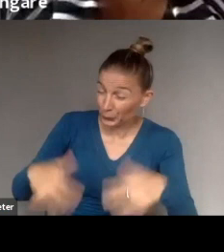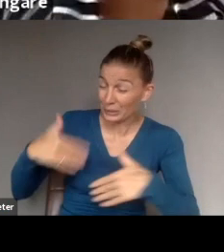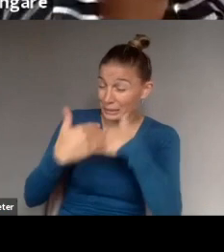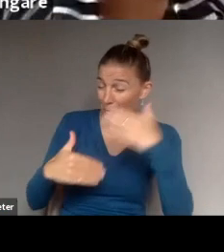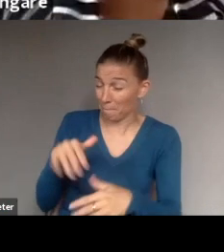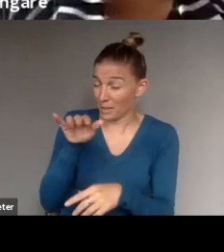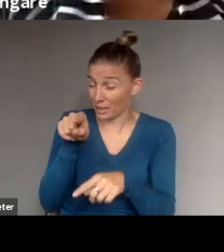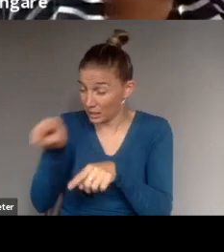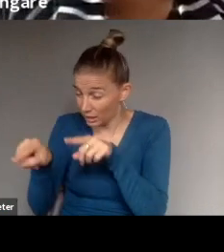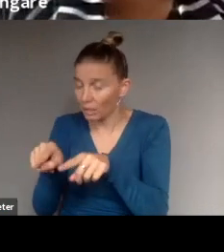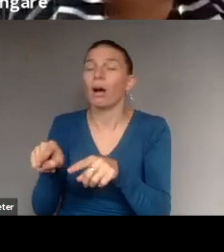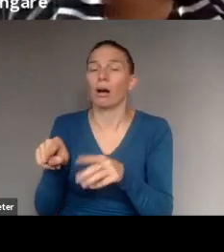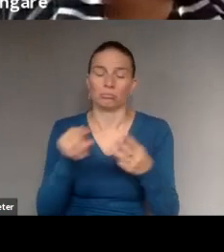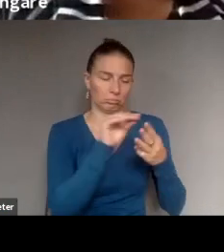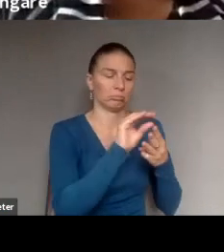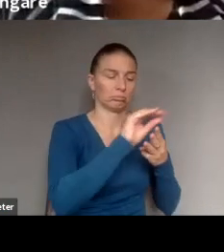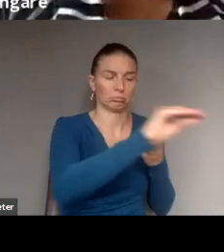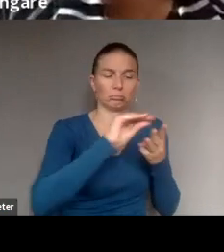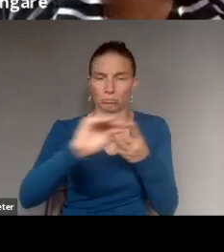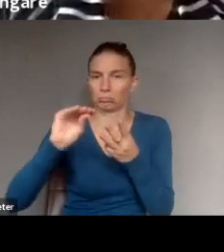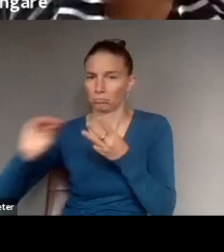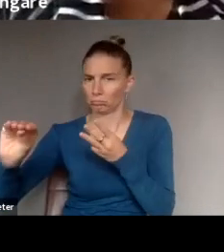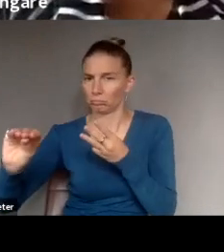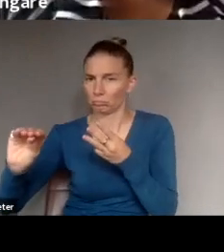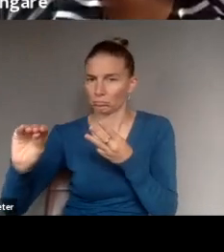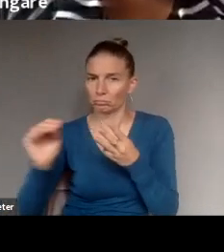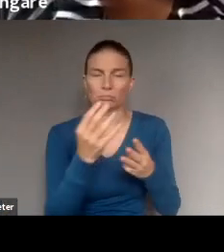So all of the three cash transfers, they are poverty targeted.